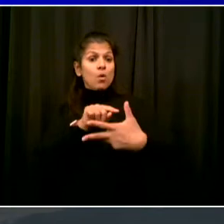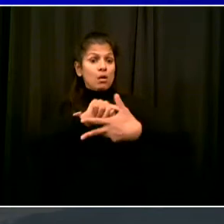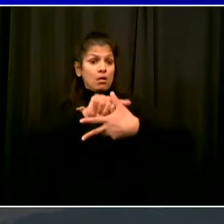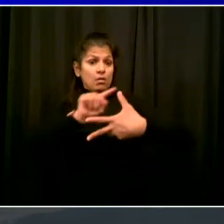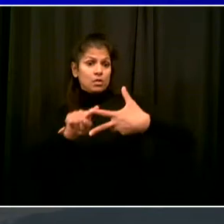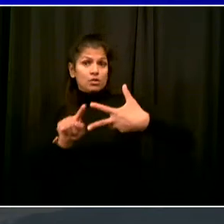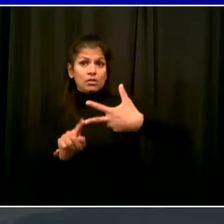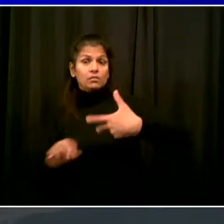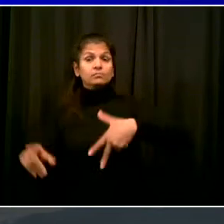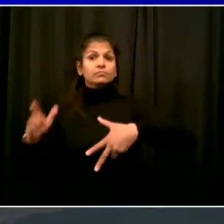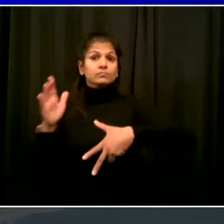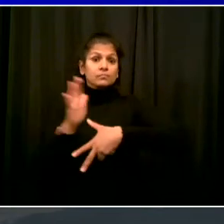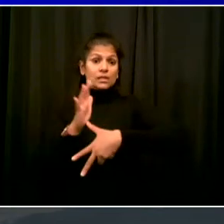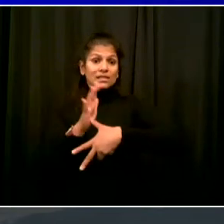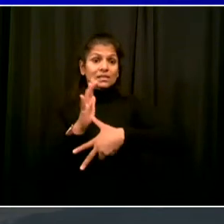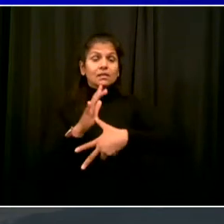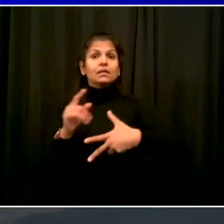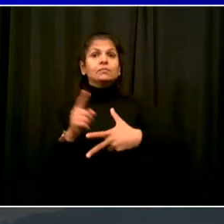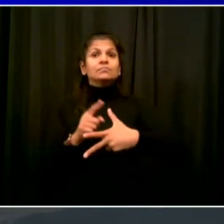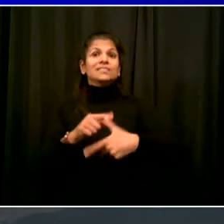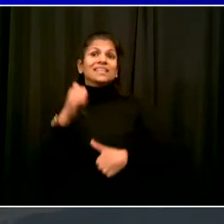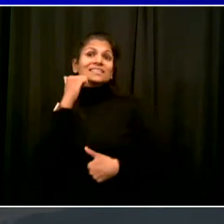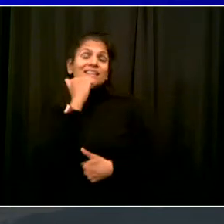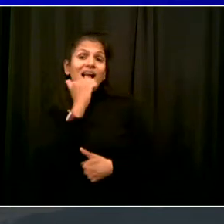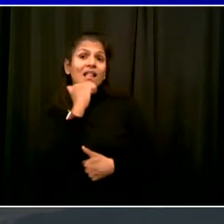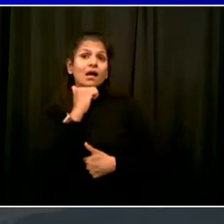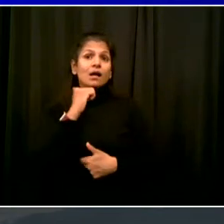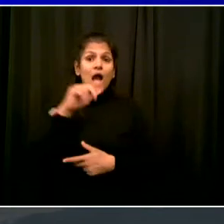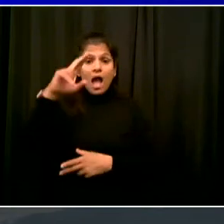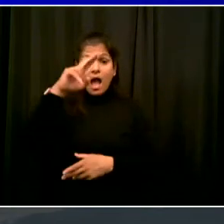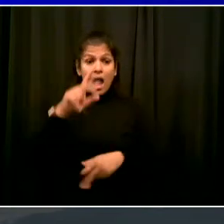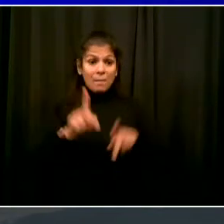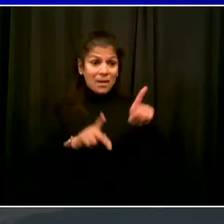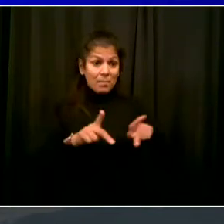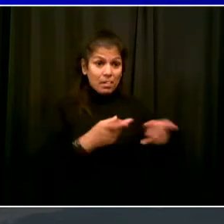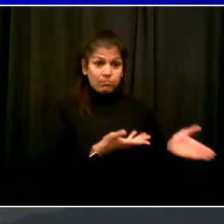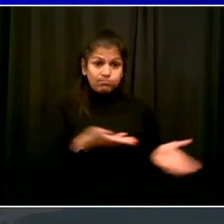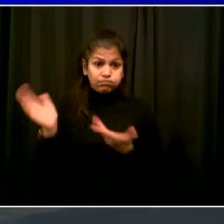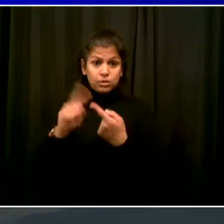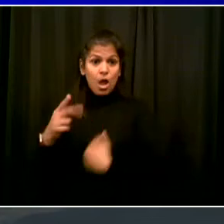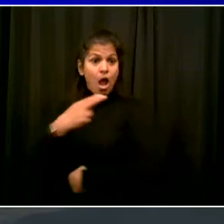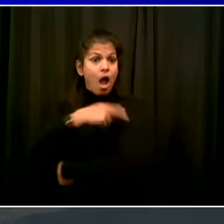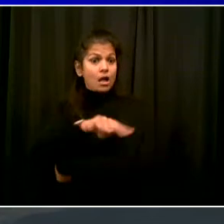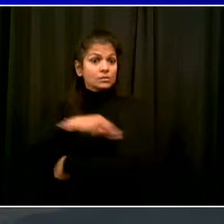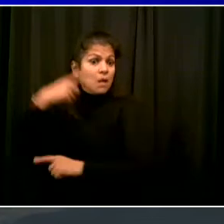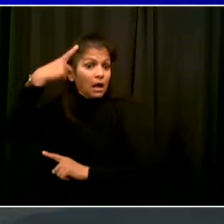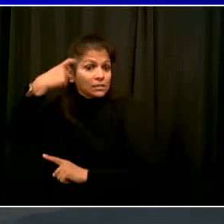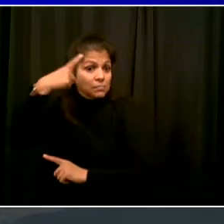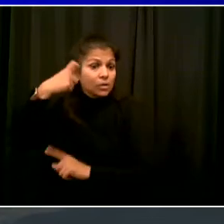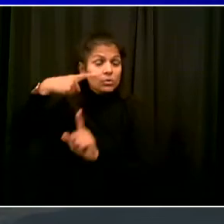LET'S TALK ABOUT THE INDICATORS FOR THE DAY. NUMBER ONE, DAILY NUMBER OF